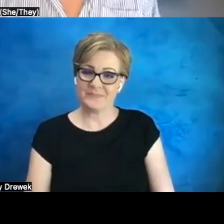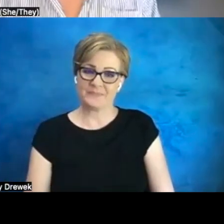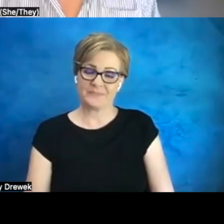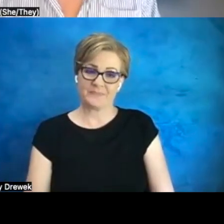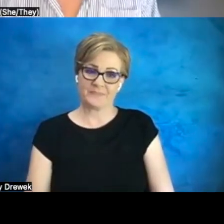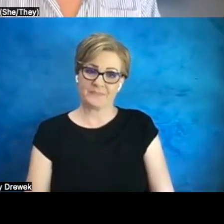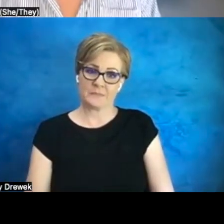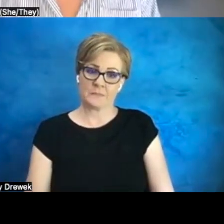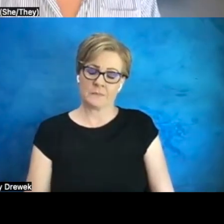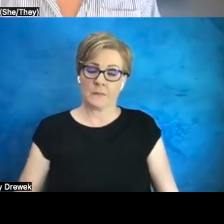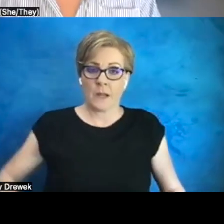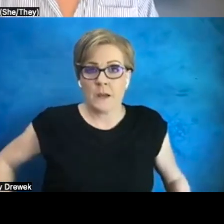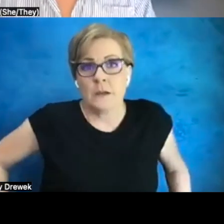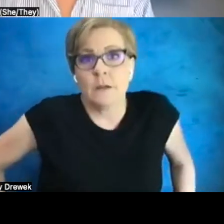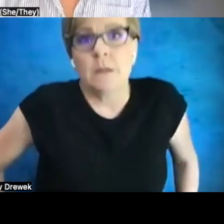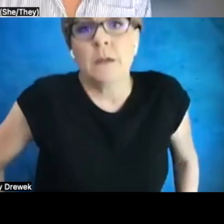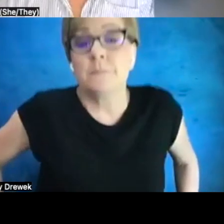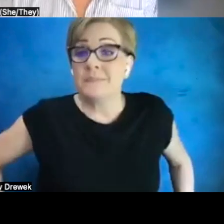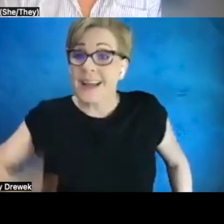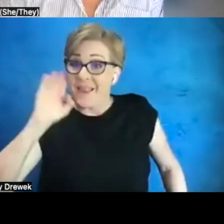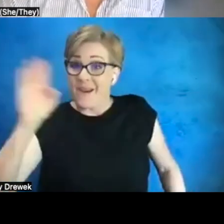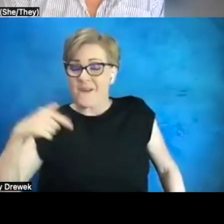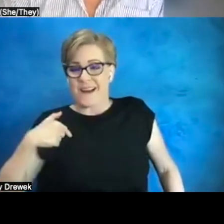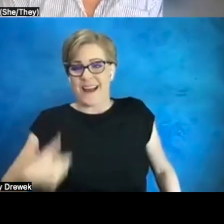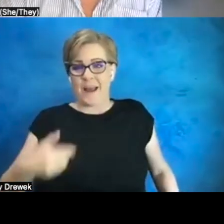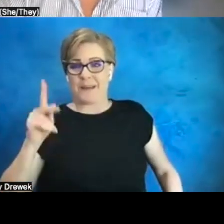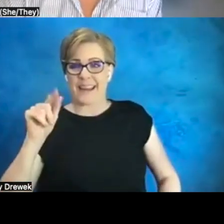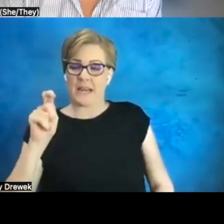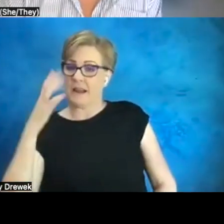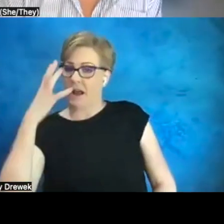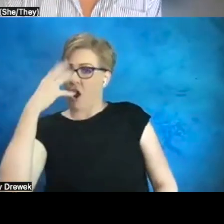Hi, thanks, my name is Kate. My video is off, so I don't need to give a description,